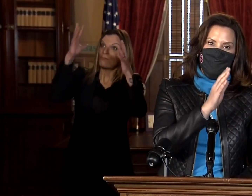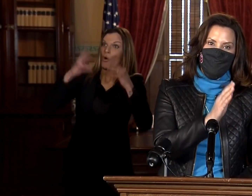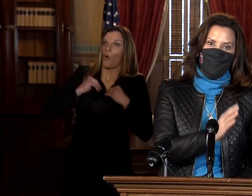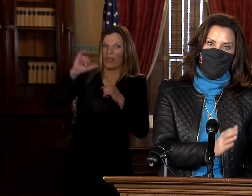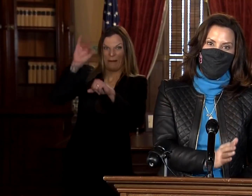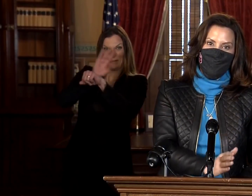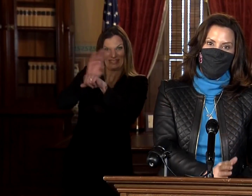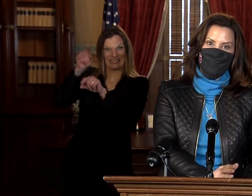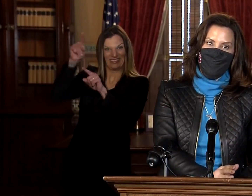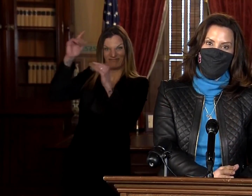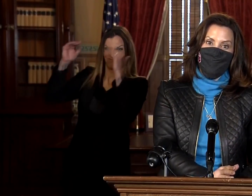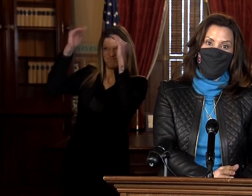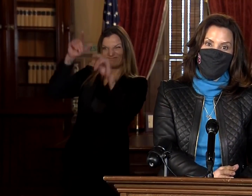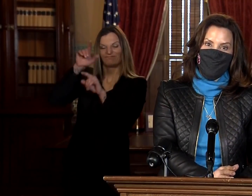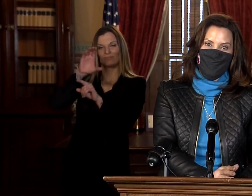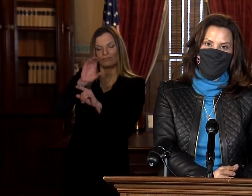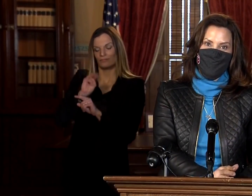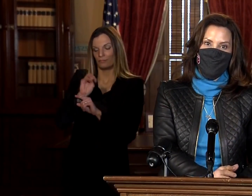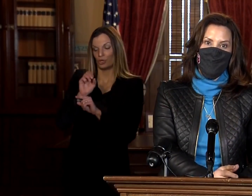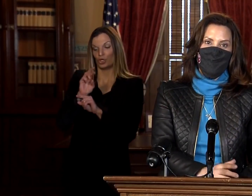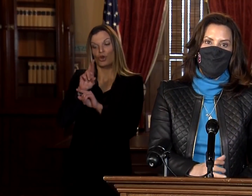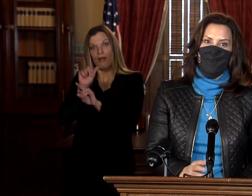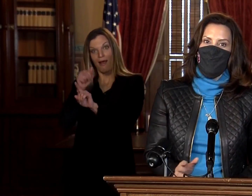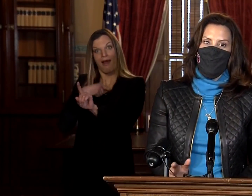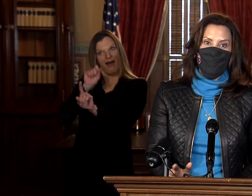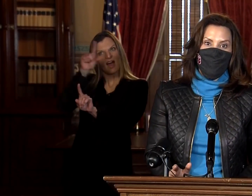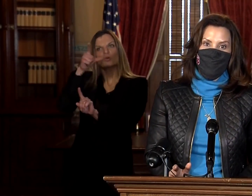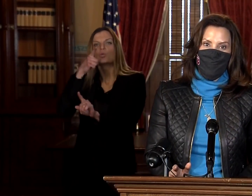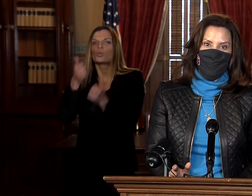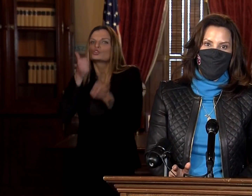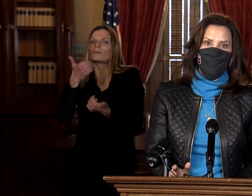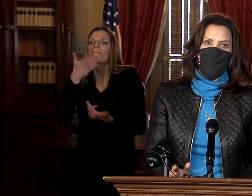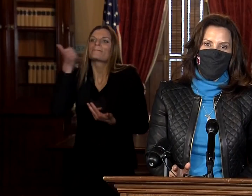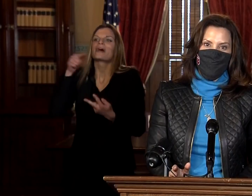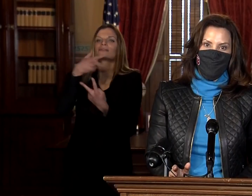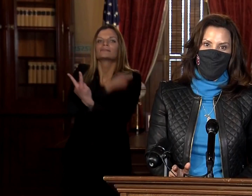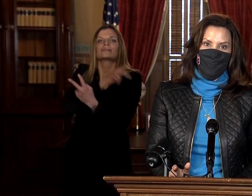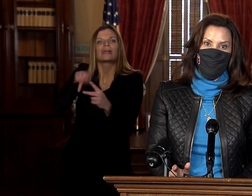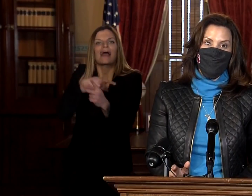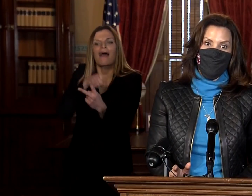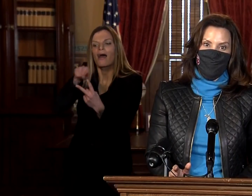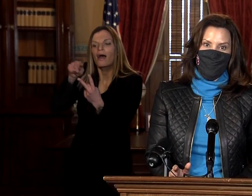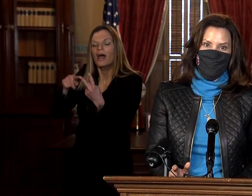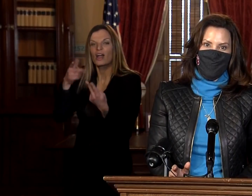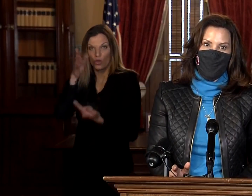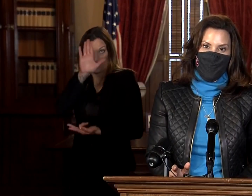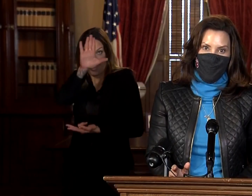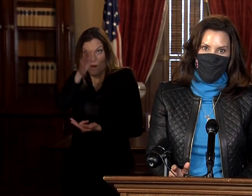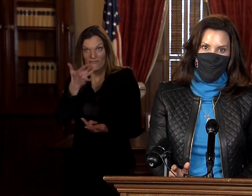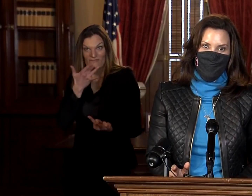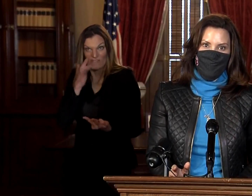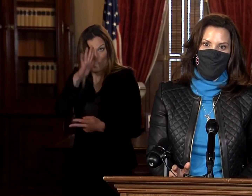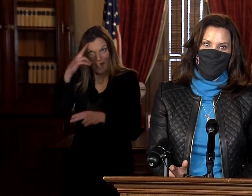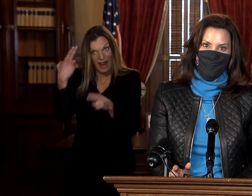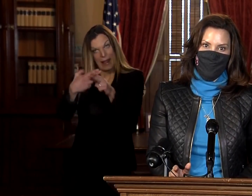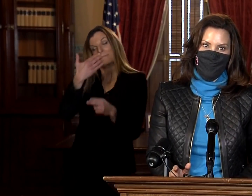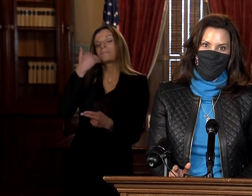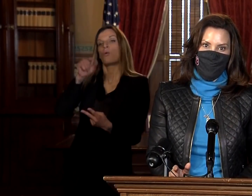asking which one should I get. The CEO of Moderna said it The CEO of Moderna said it doesn’t matter. doesn’t matter. If you have access and ability If you have access and ability to take a Pfizer Vaccine or a